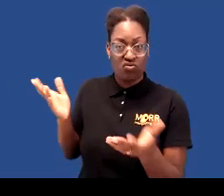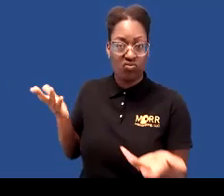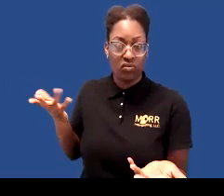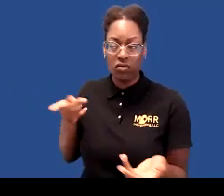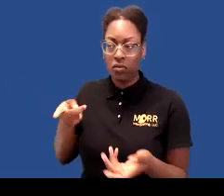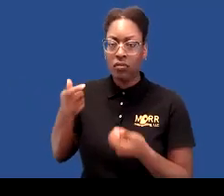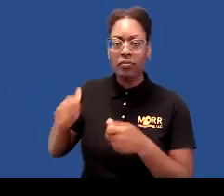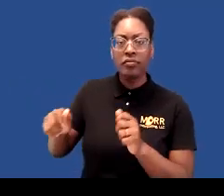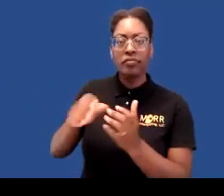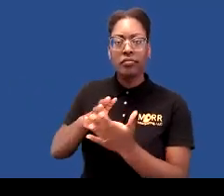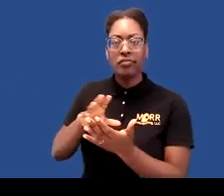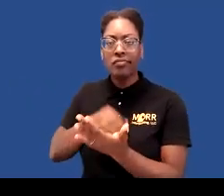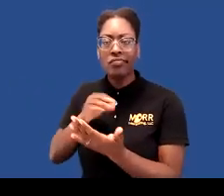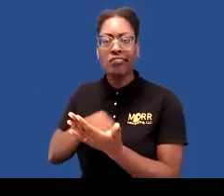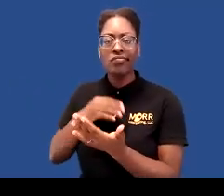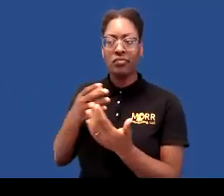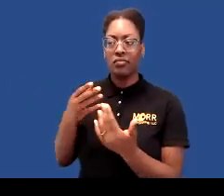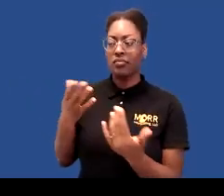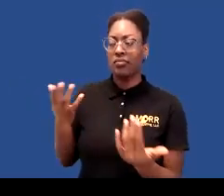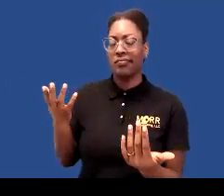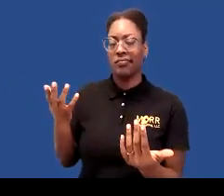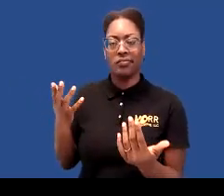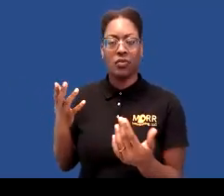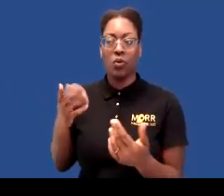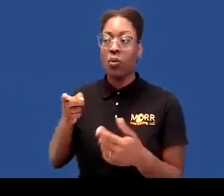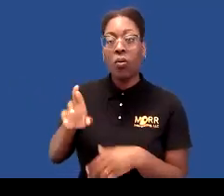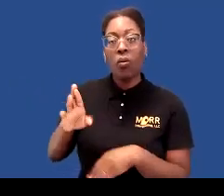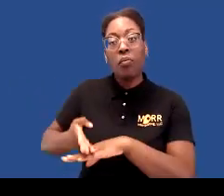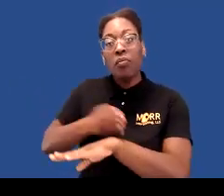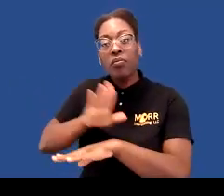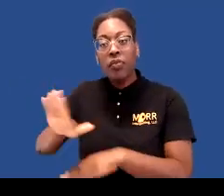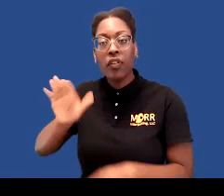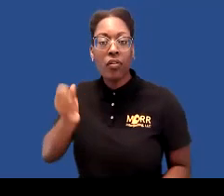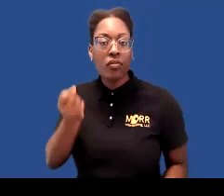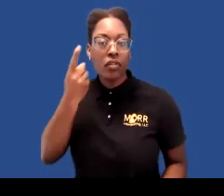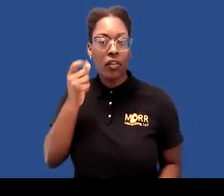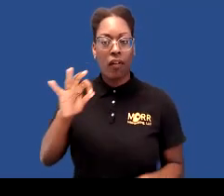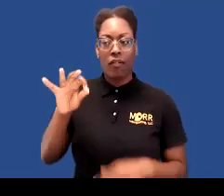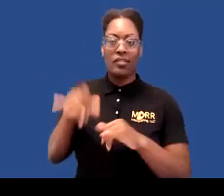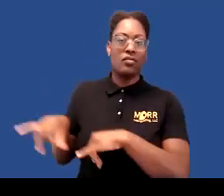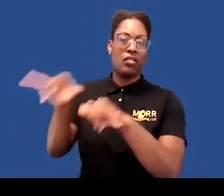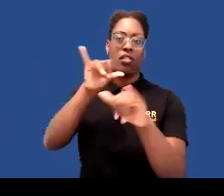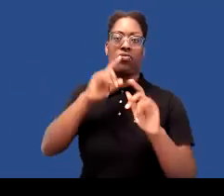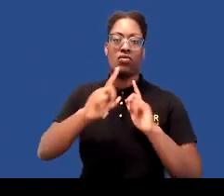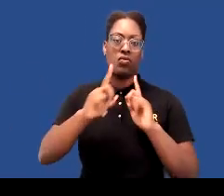learn or improve their understanding of standard American discourse,